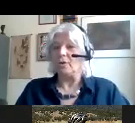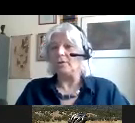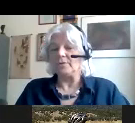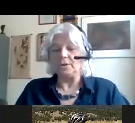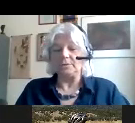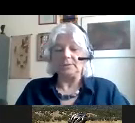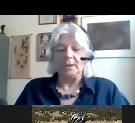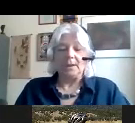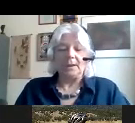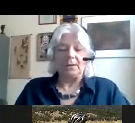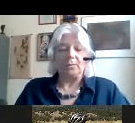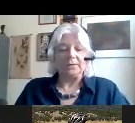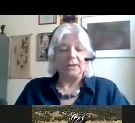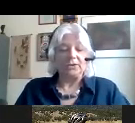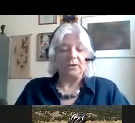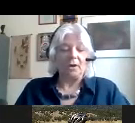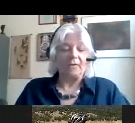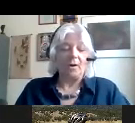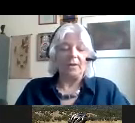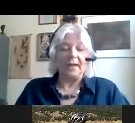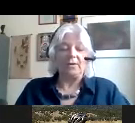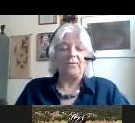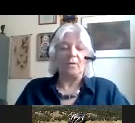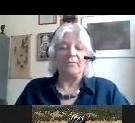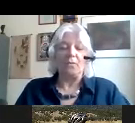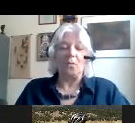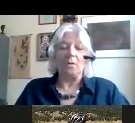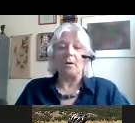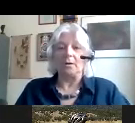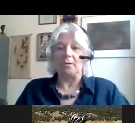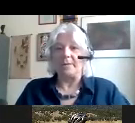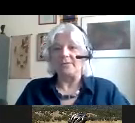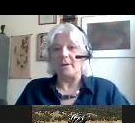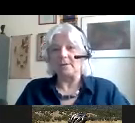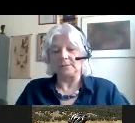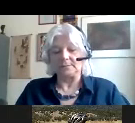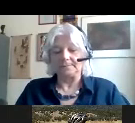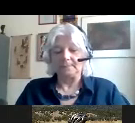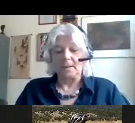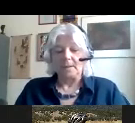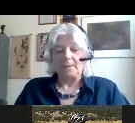abuse and criminalization of all of that in a form of war on crime and drugs.